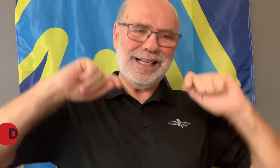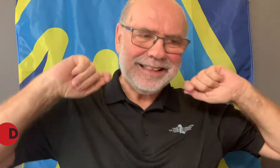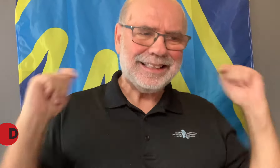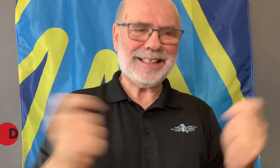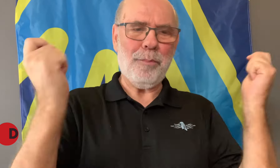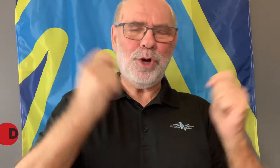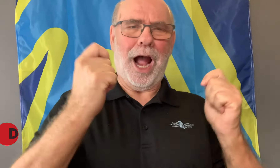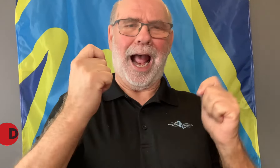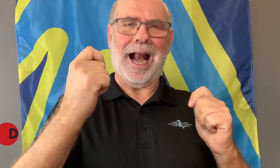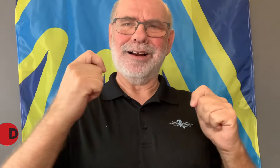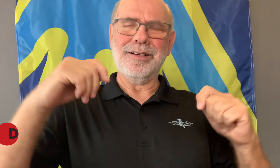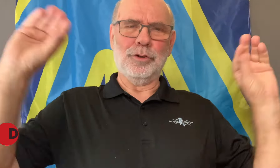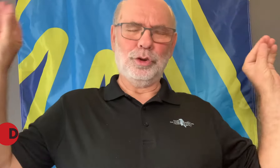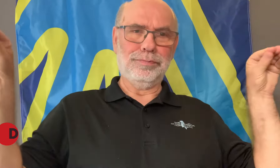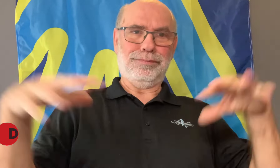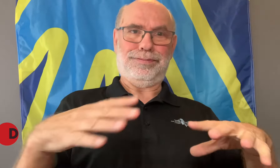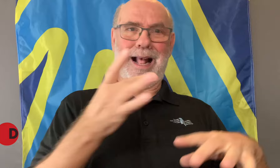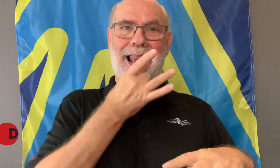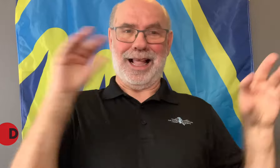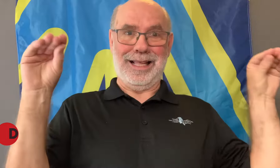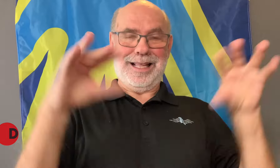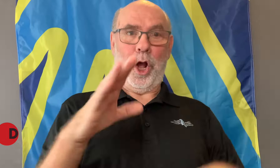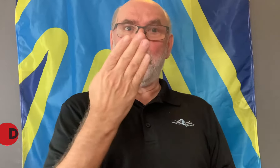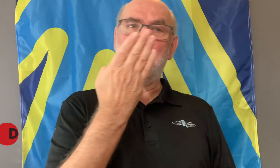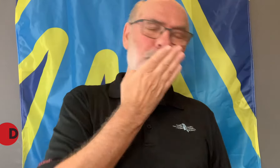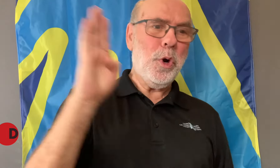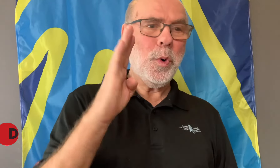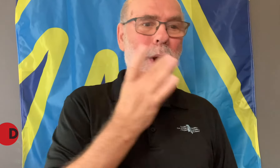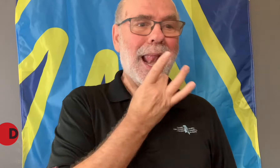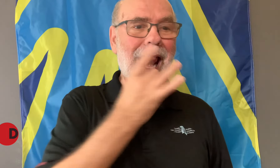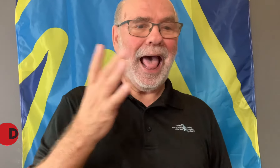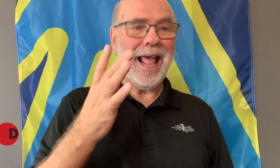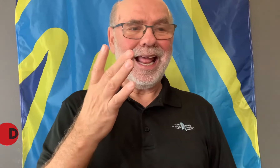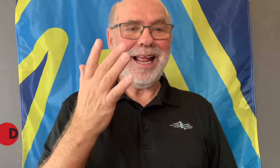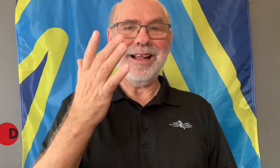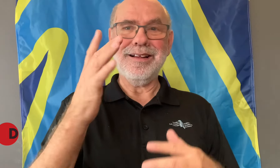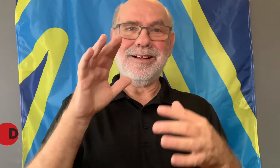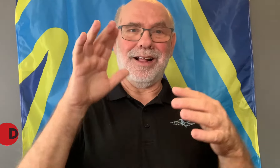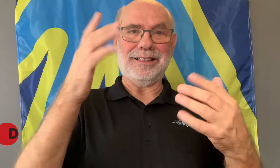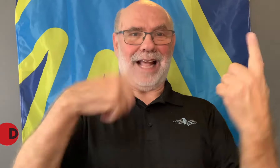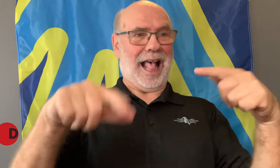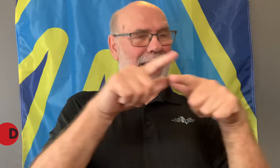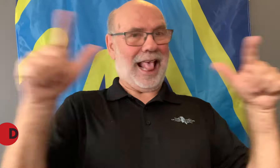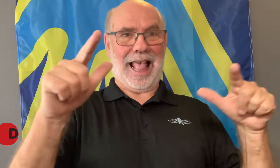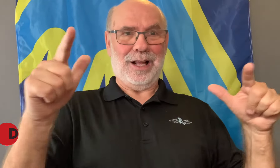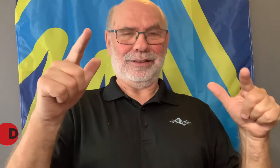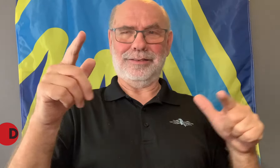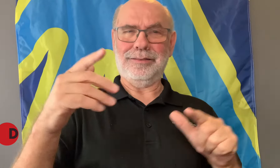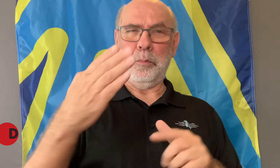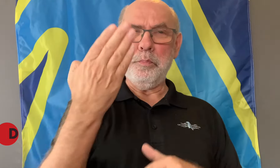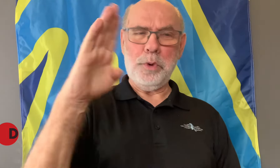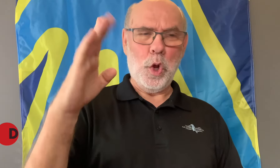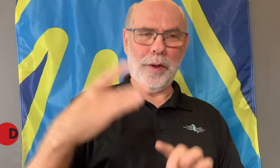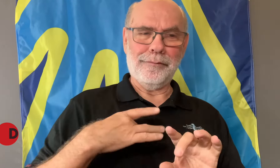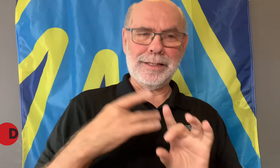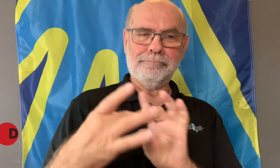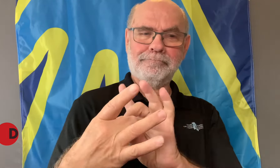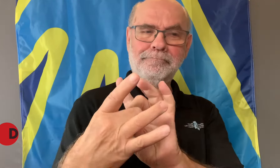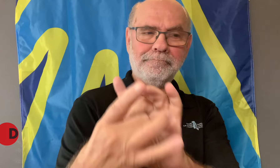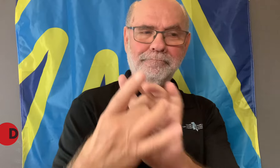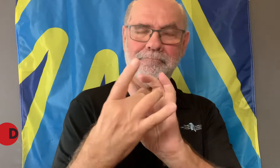We celebrate by shining blue light sign languages and deeply connect